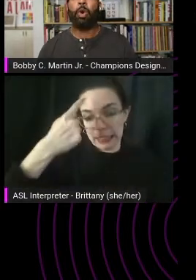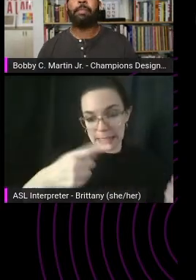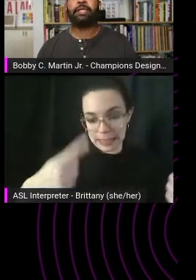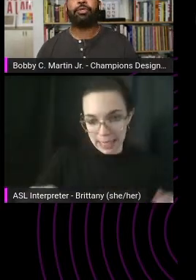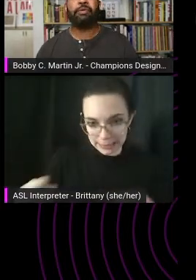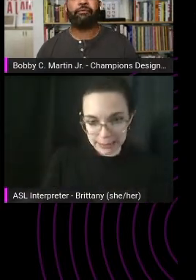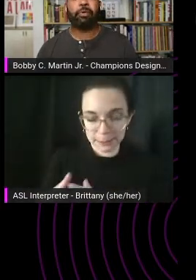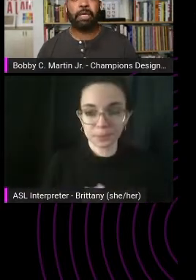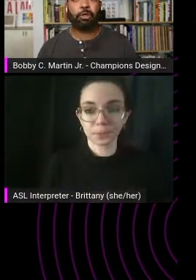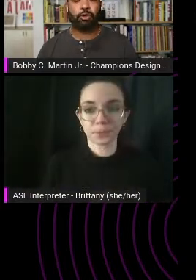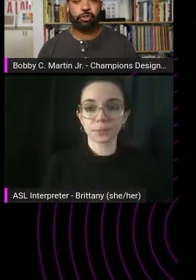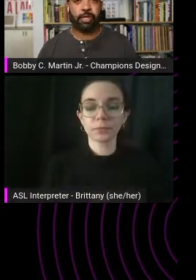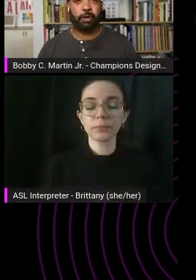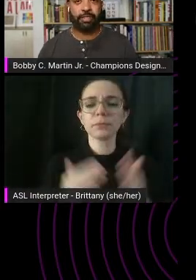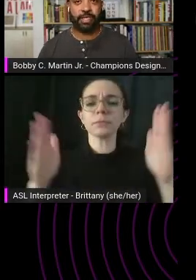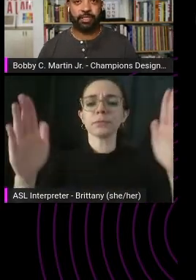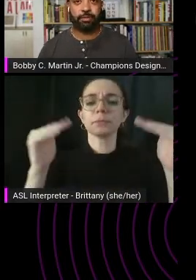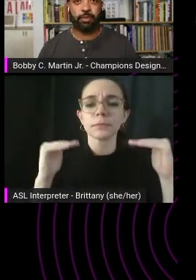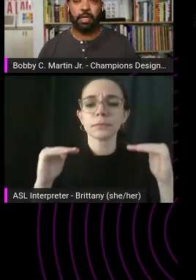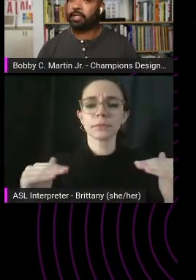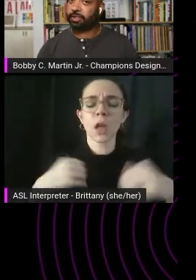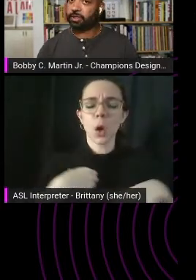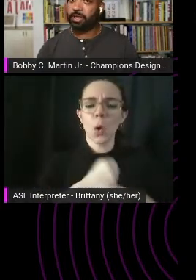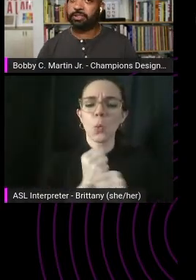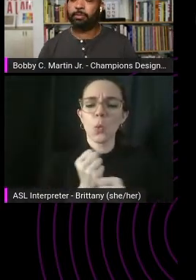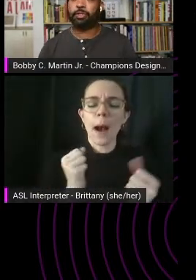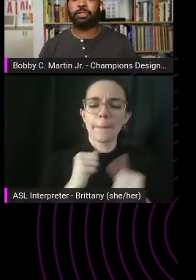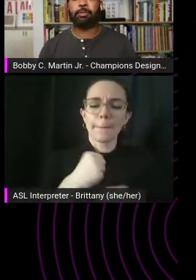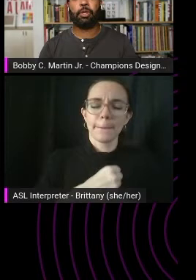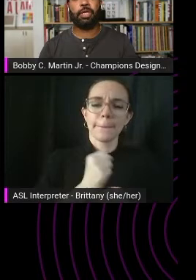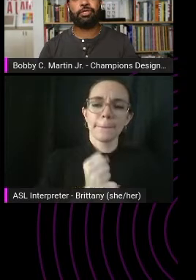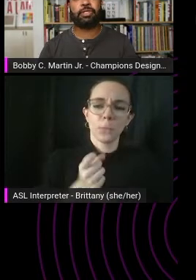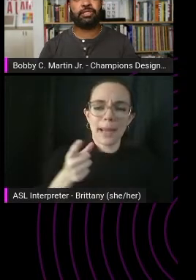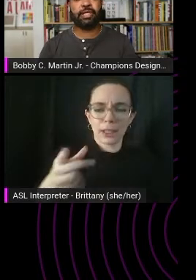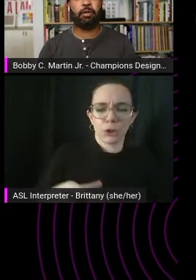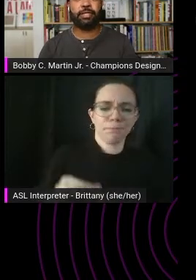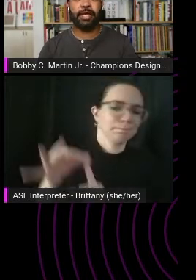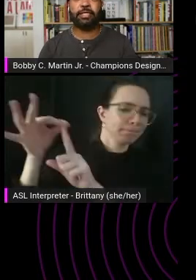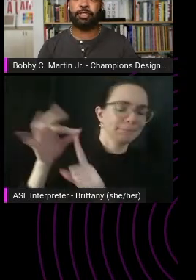What makes you different from other cultural organizations? This is quite similar to some of the questions that Sara was asking.